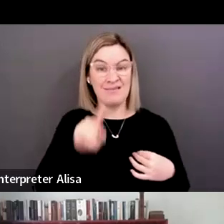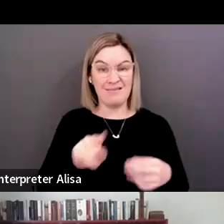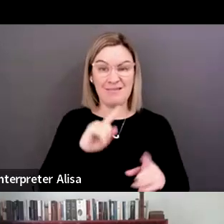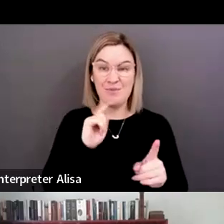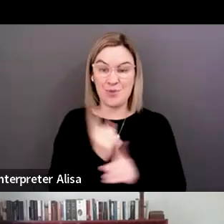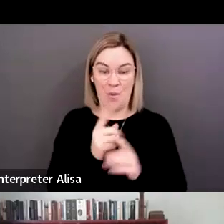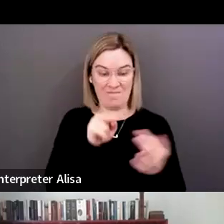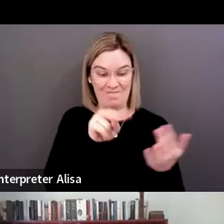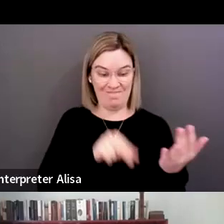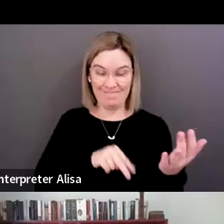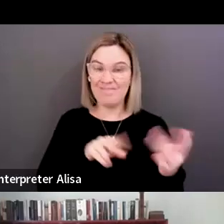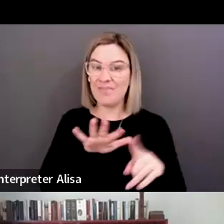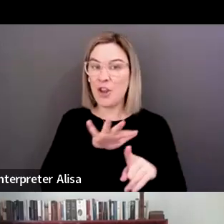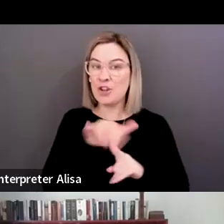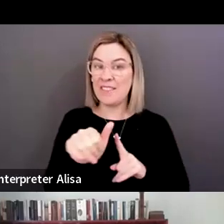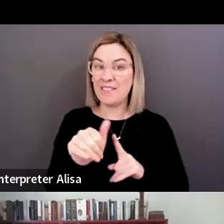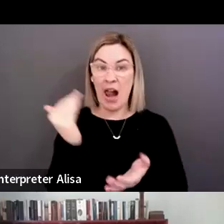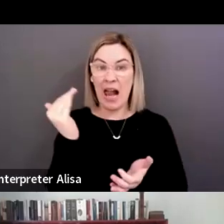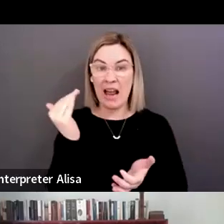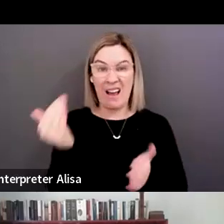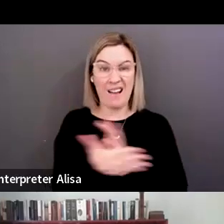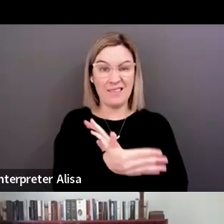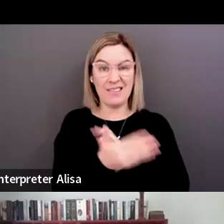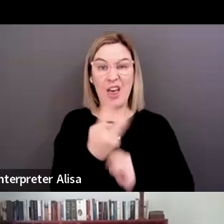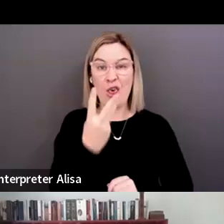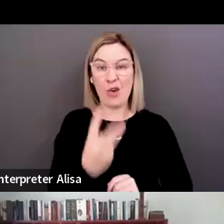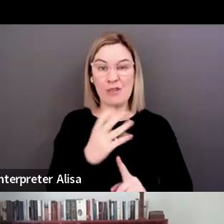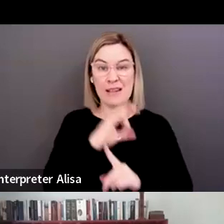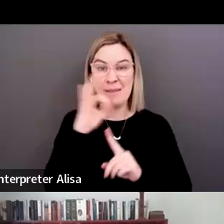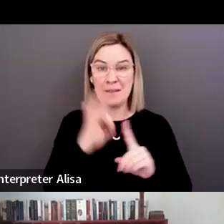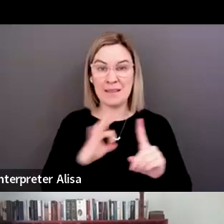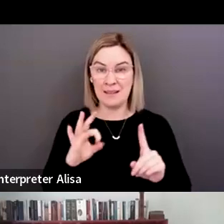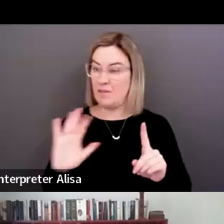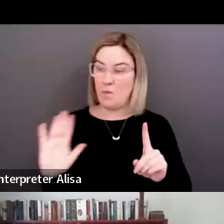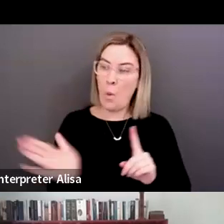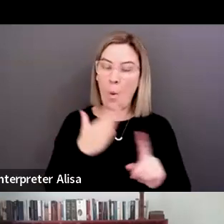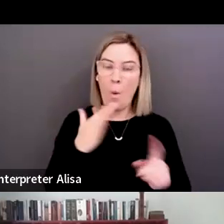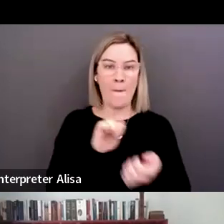just been put together by Swinburne University, it's called bad romance: